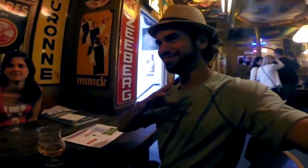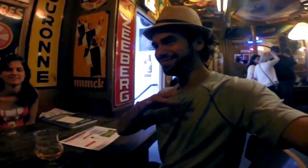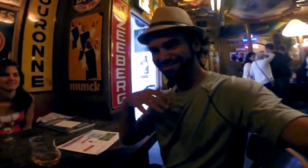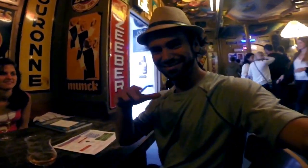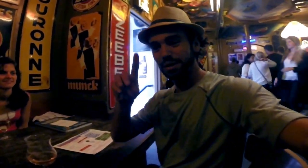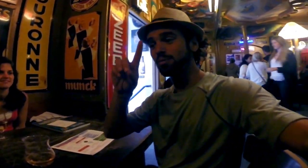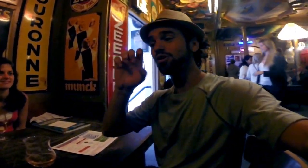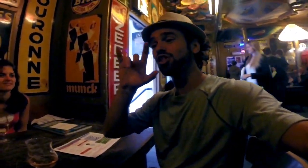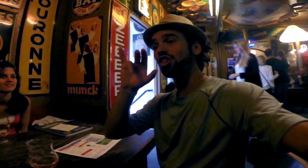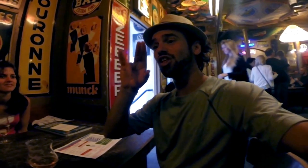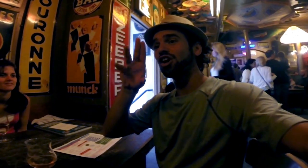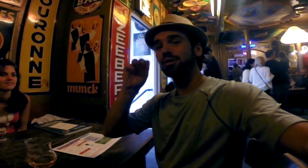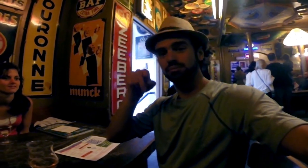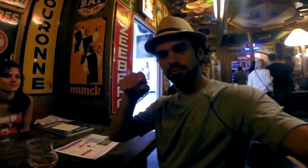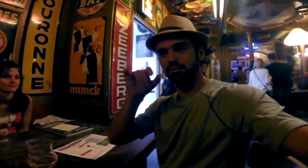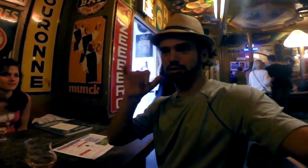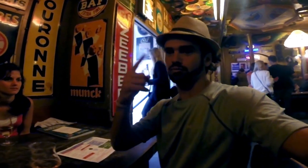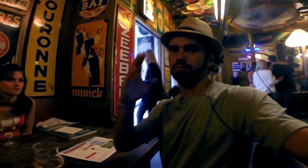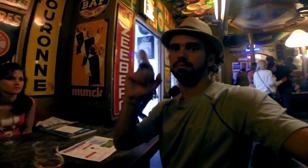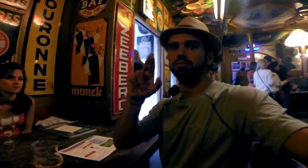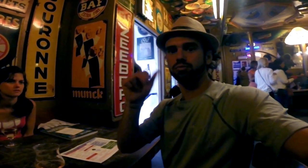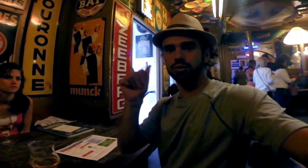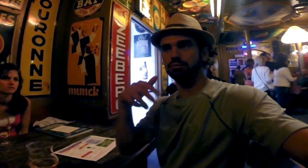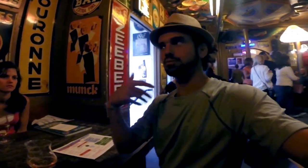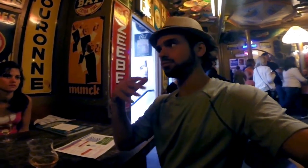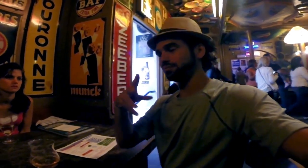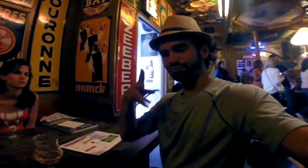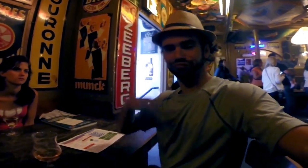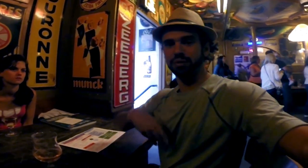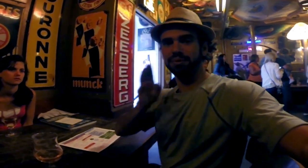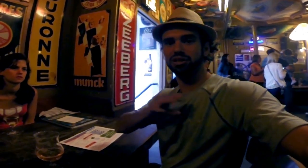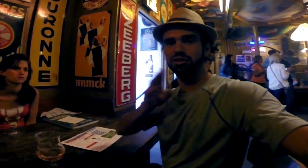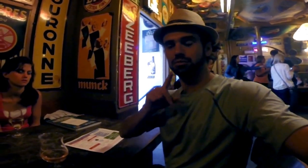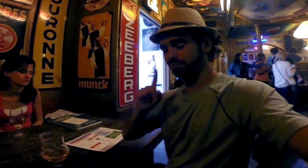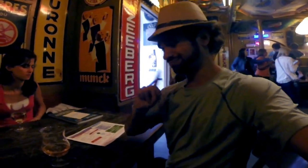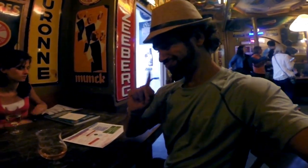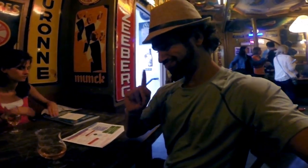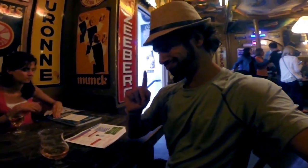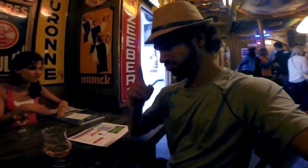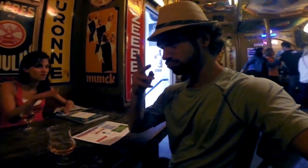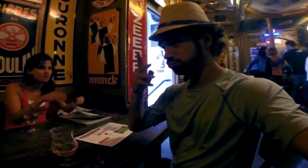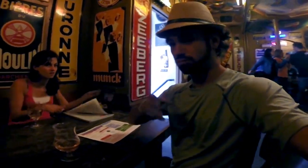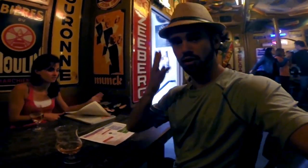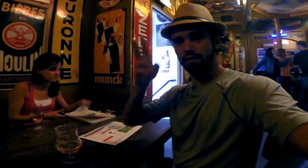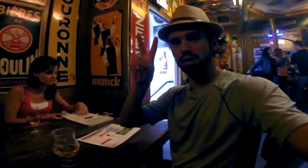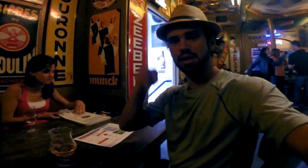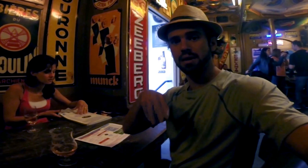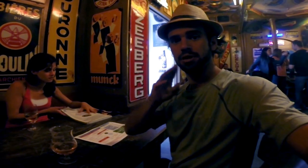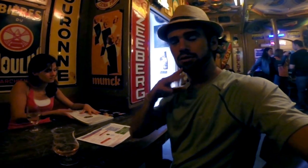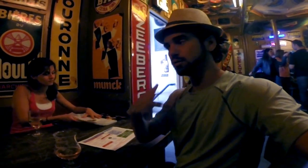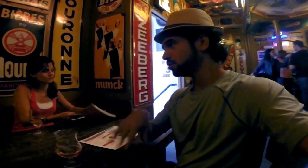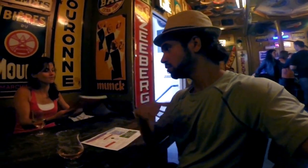That's fascinating. Again I want to emphasize this Delirium Cafe has countless beer selection!